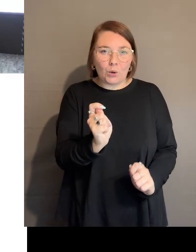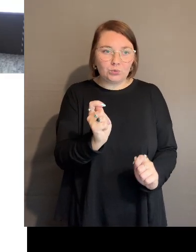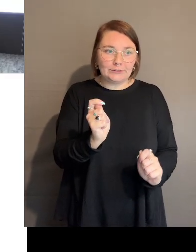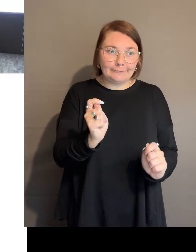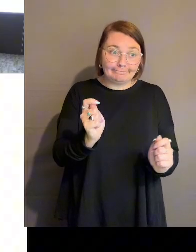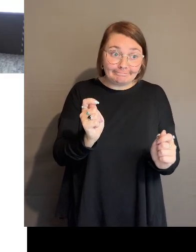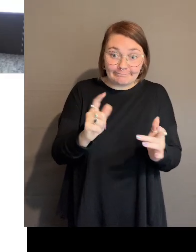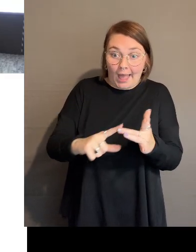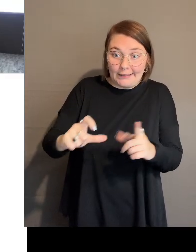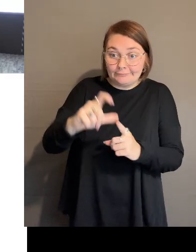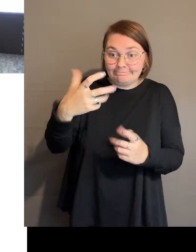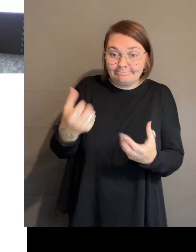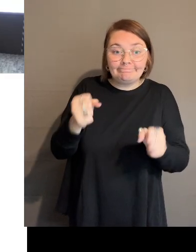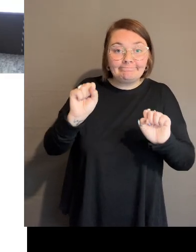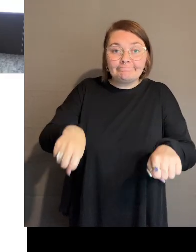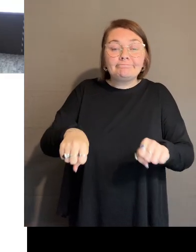Had an intellectual disability.